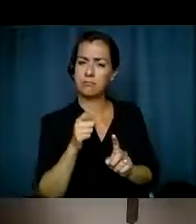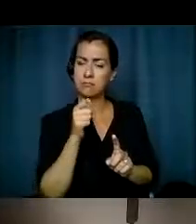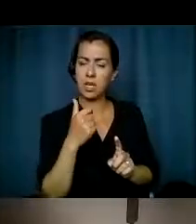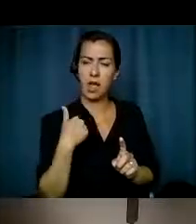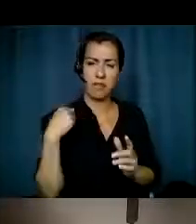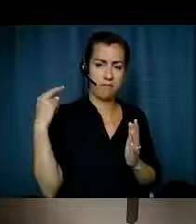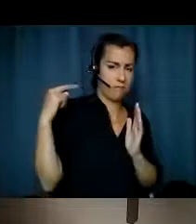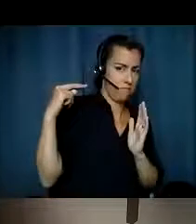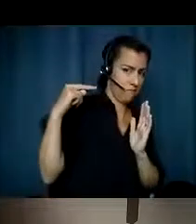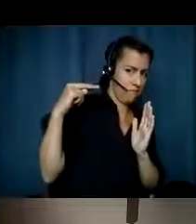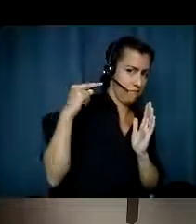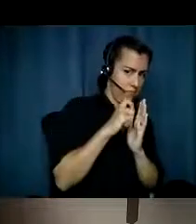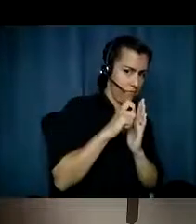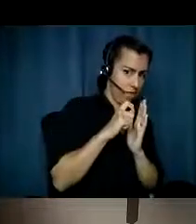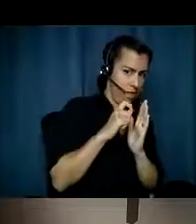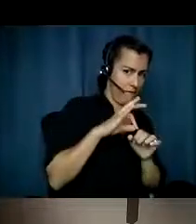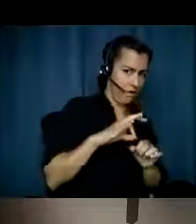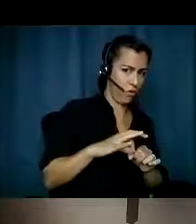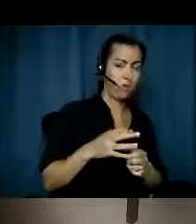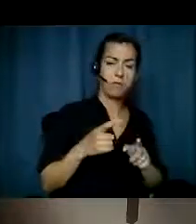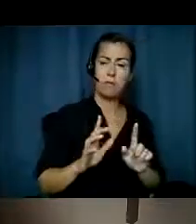comments you might have for Phil. I'm going to hand it over